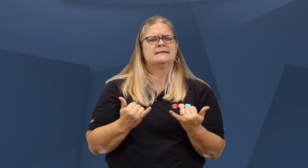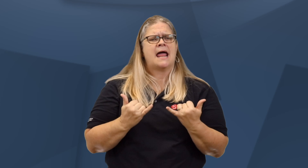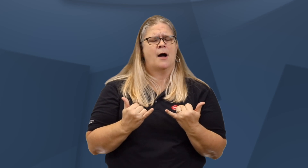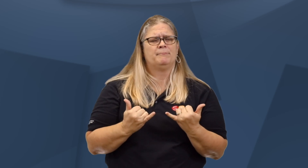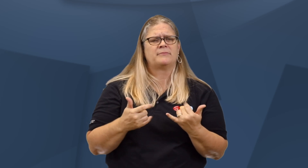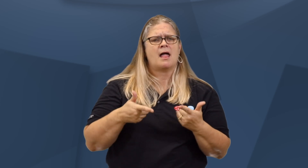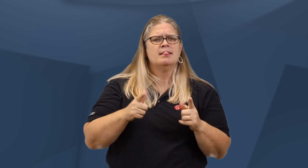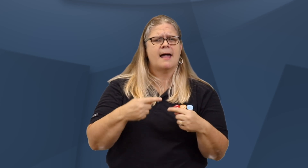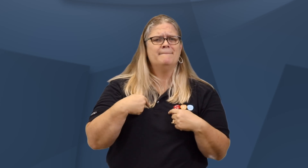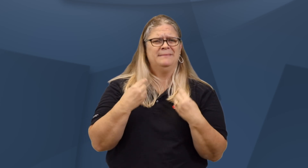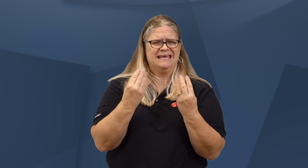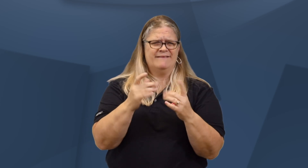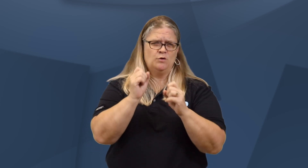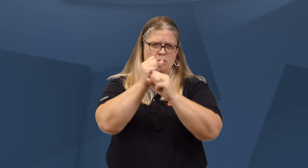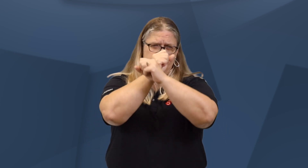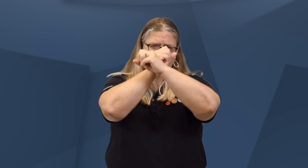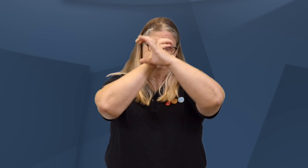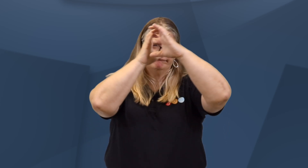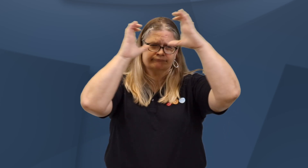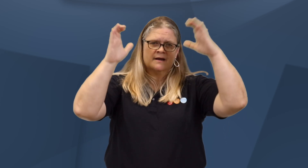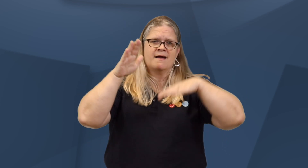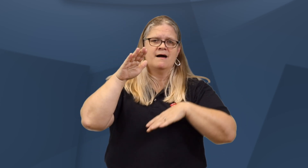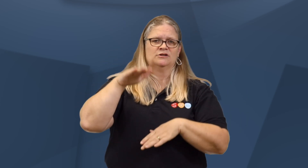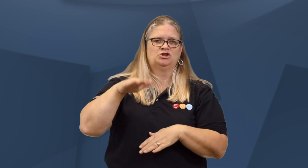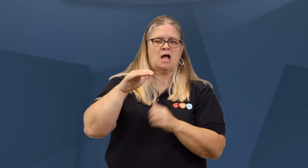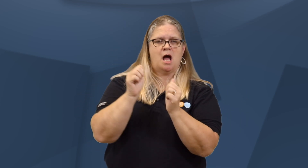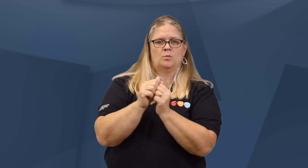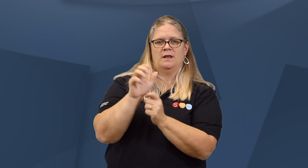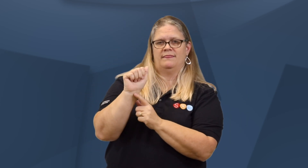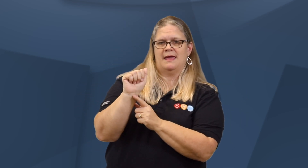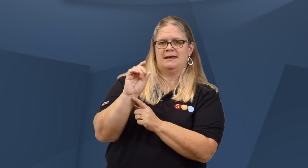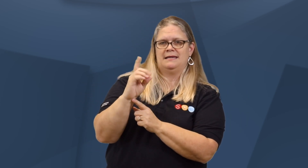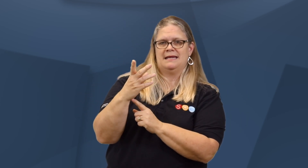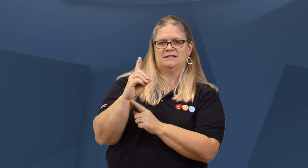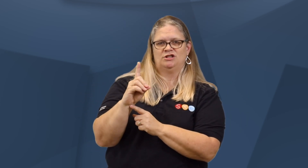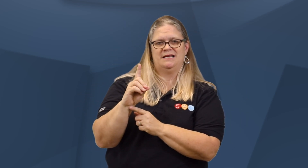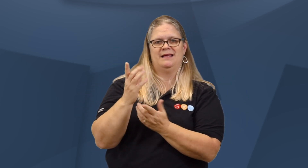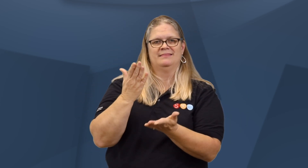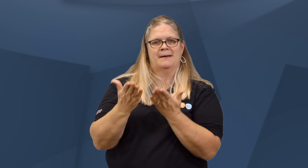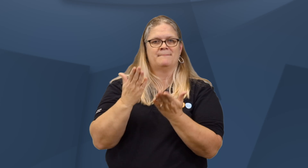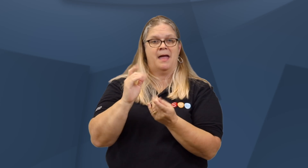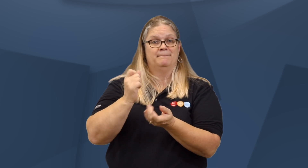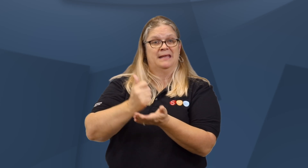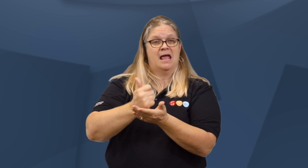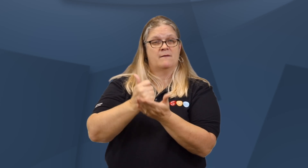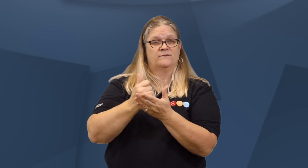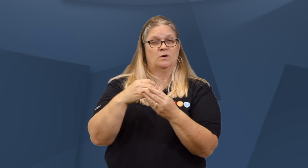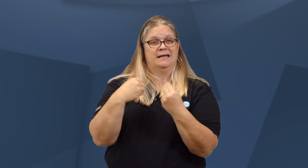Now I want to give you a visualization of a child with ADHD that might be helpful